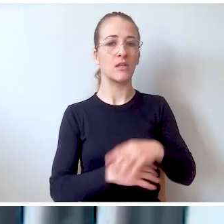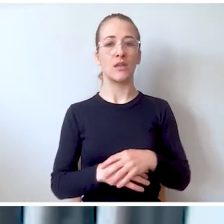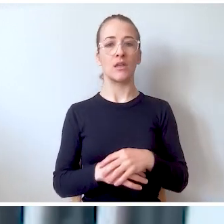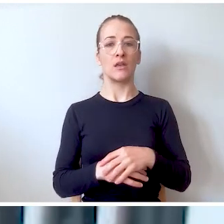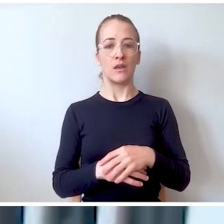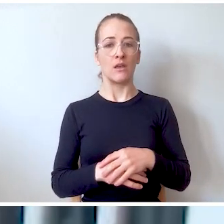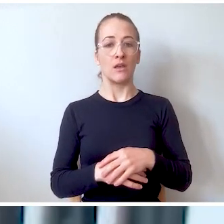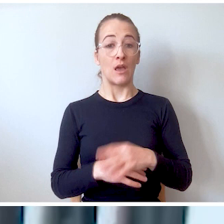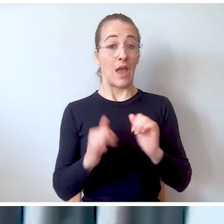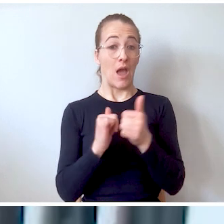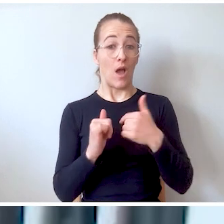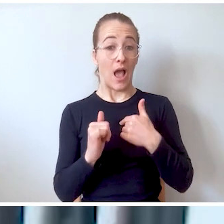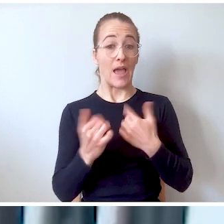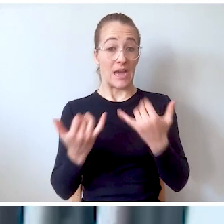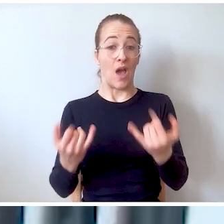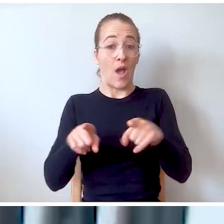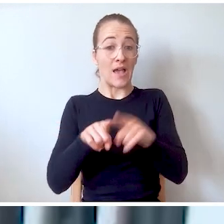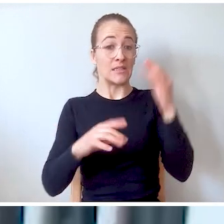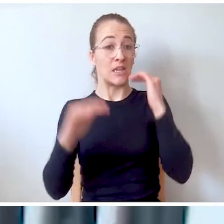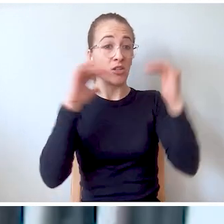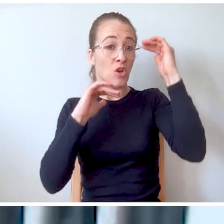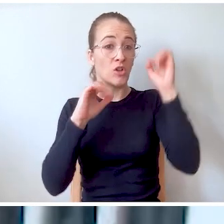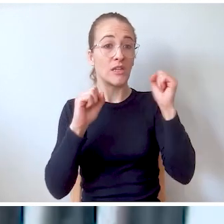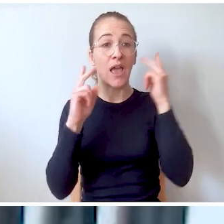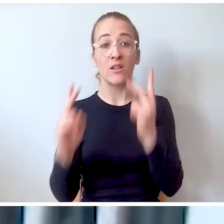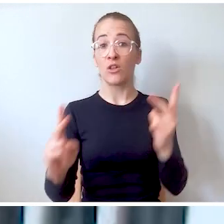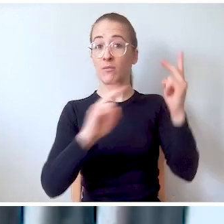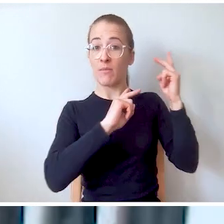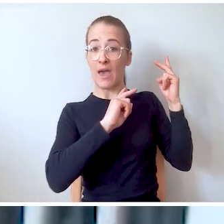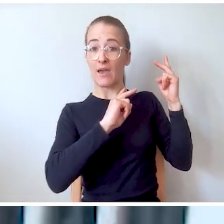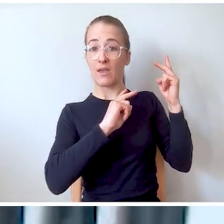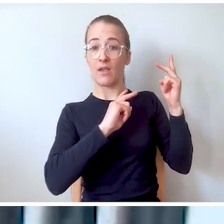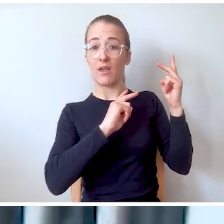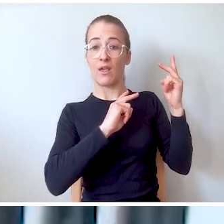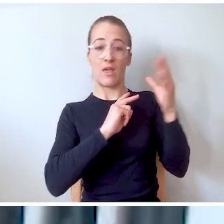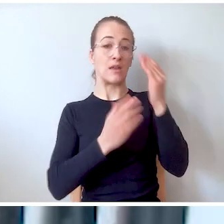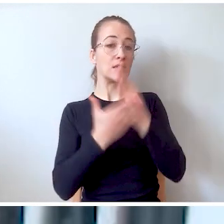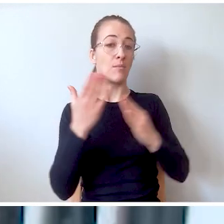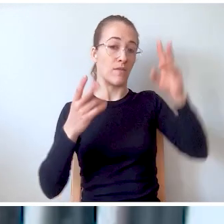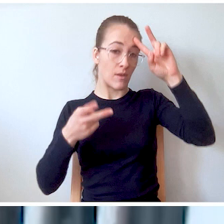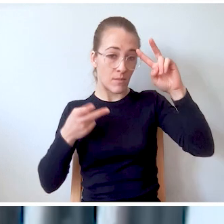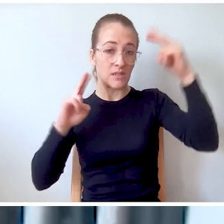And how I, as an adult now, can look back. And some of the misunderstandings I may have had